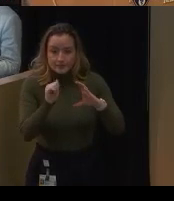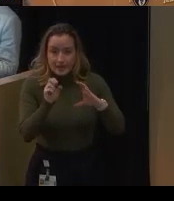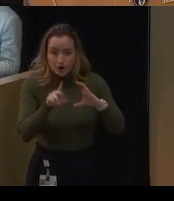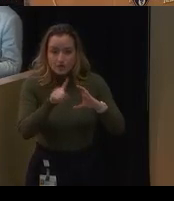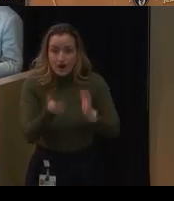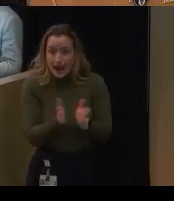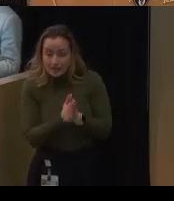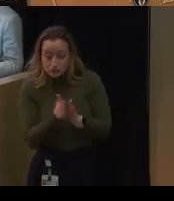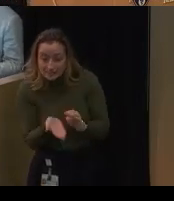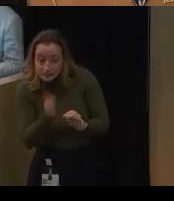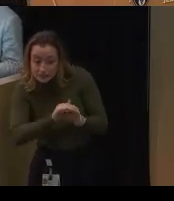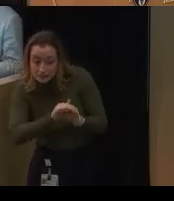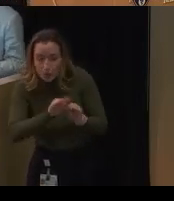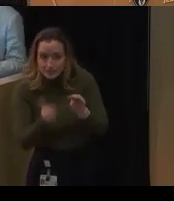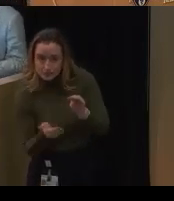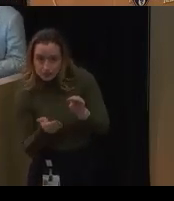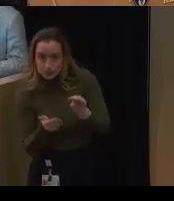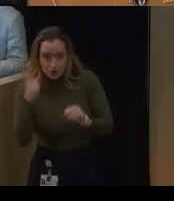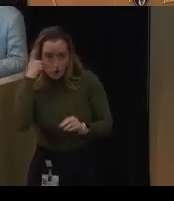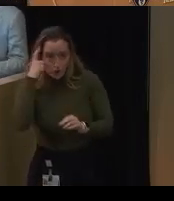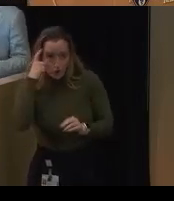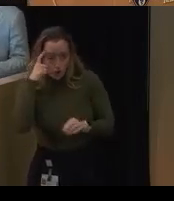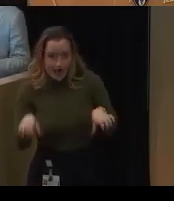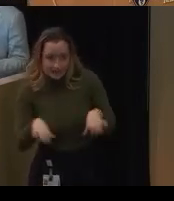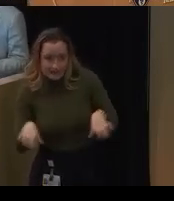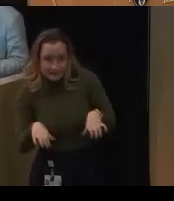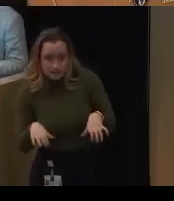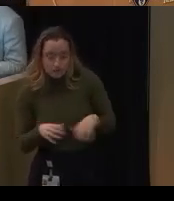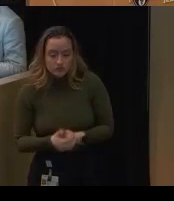activity or some other neural outcome while they're in the scanner sometimes participants